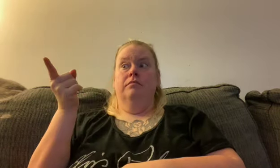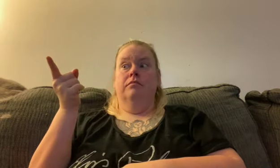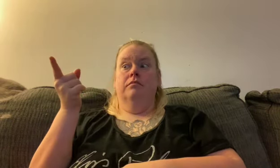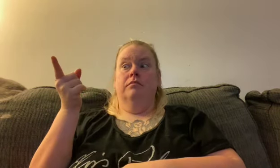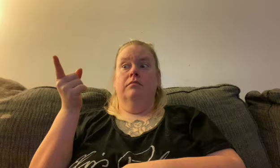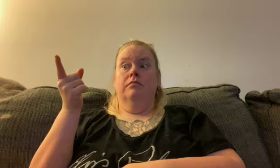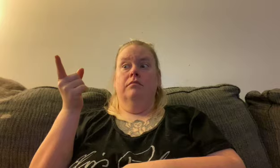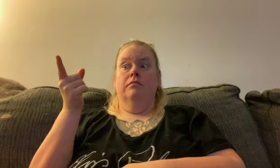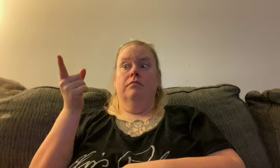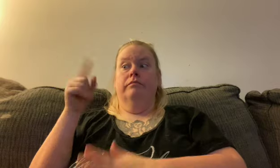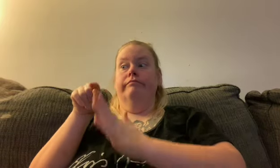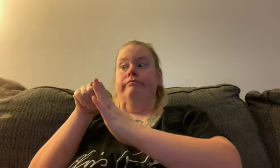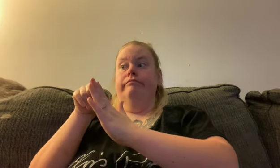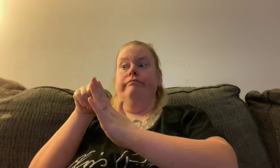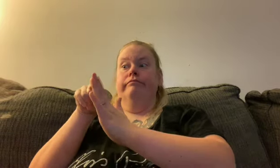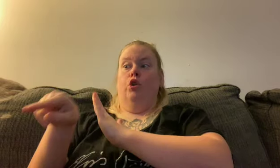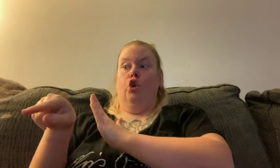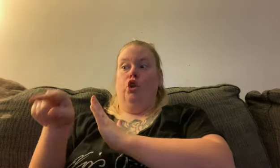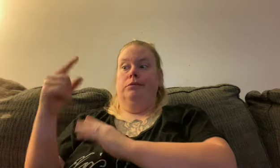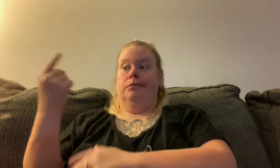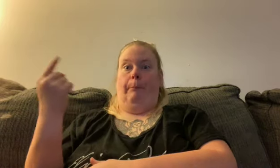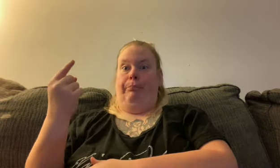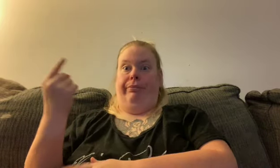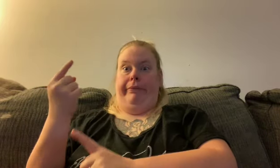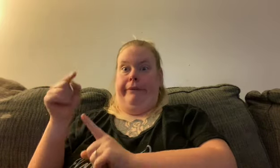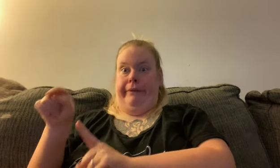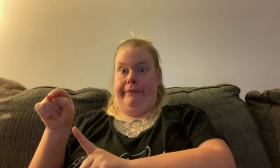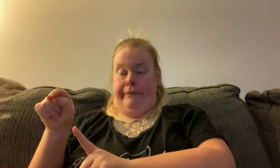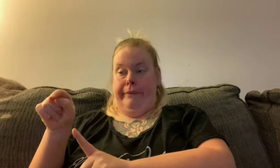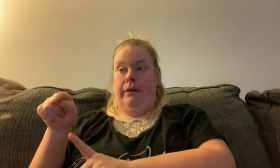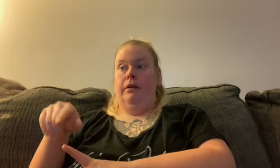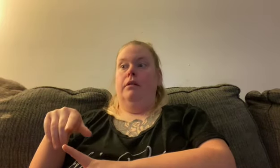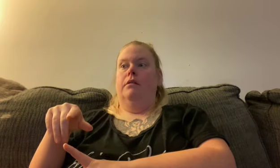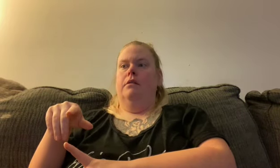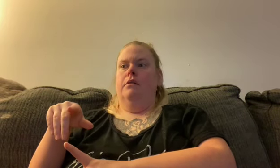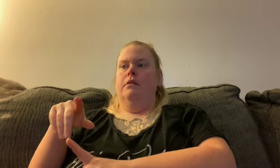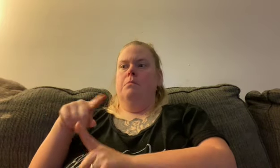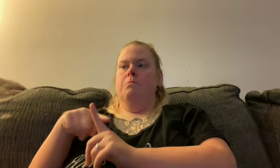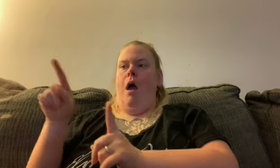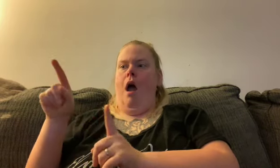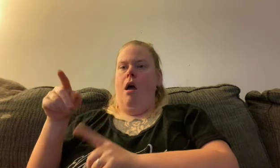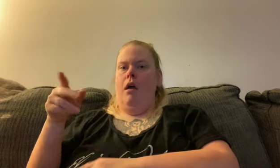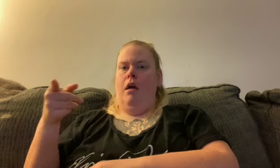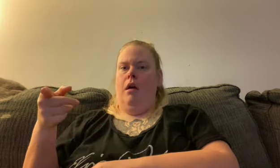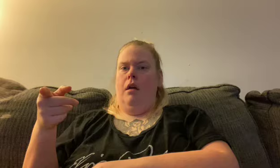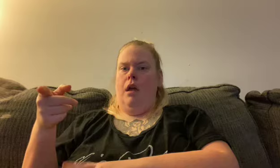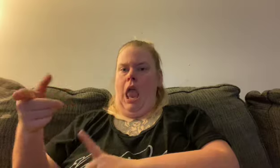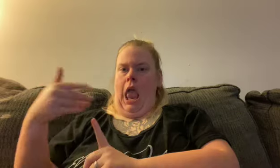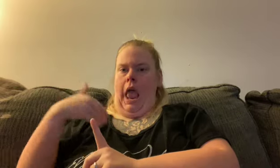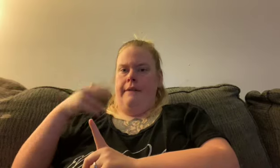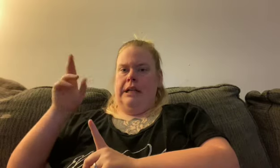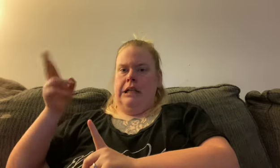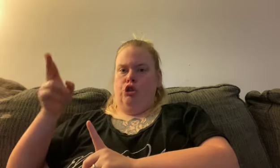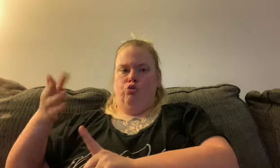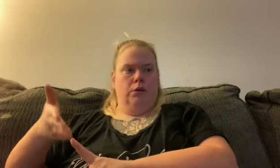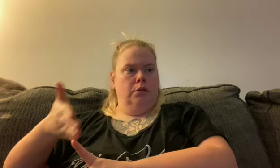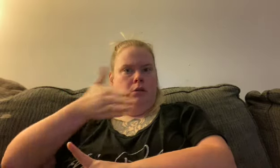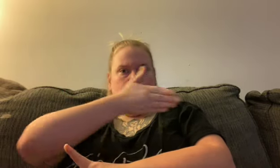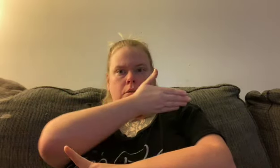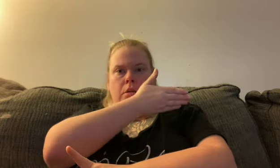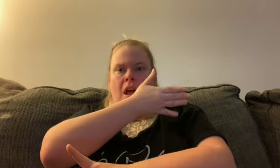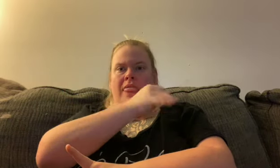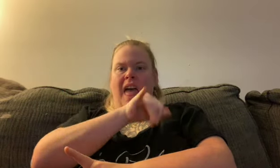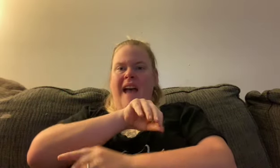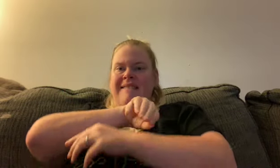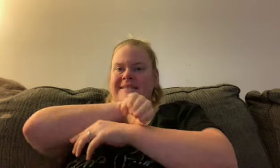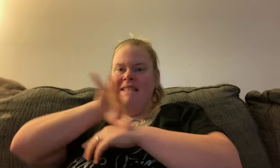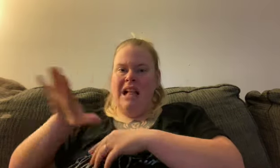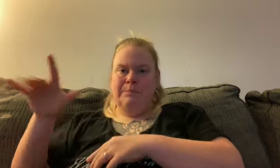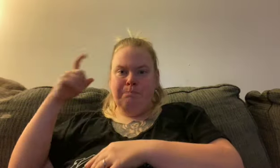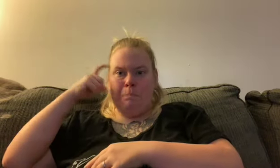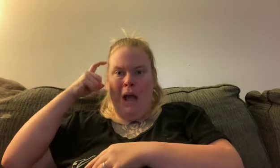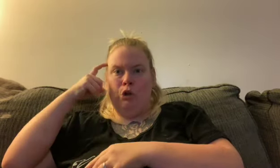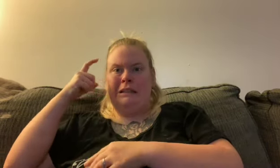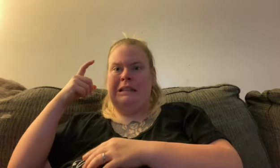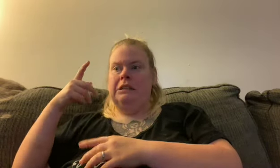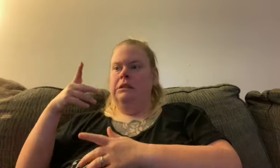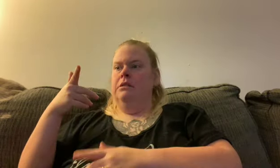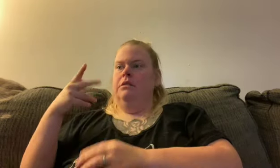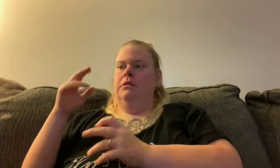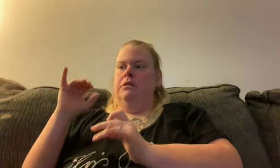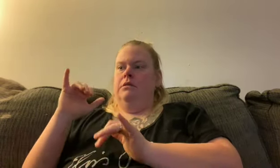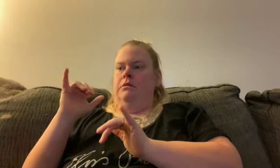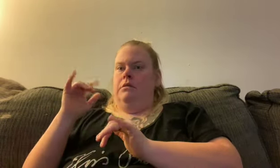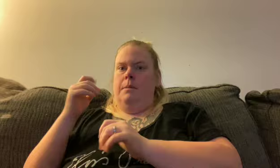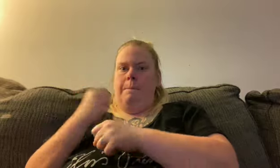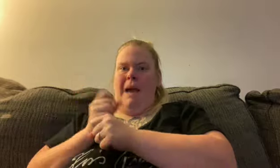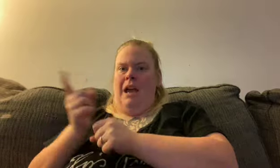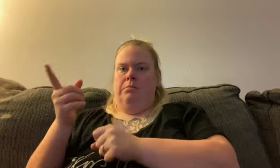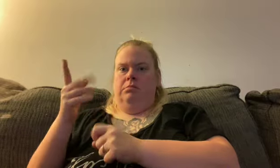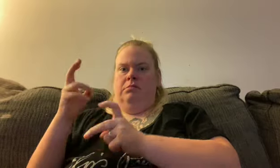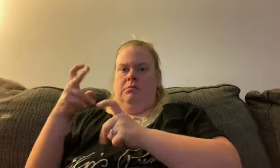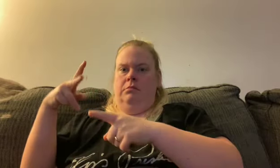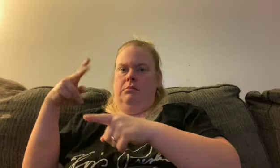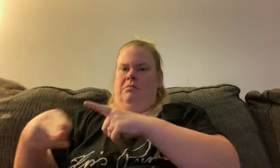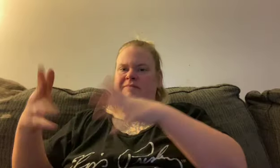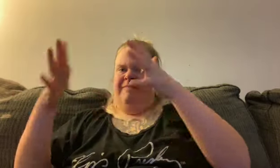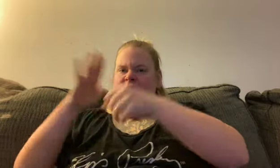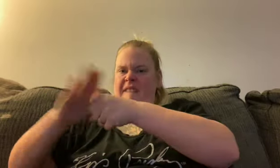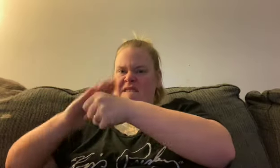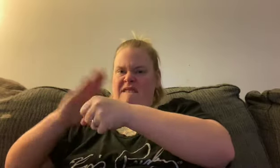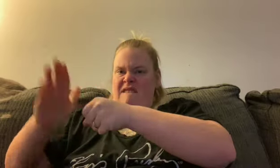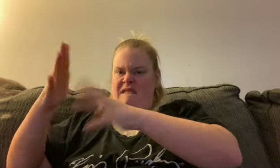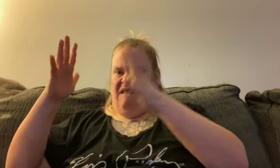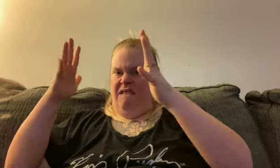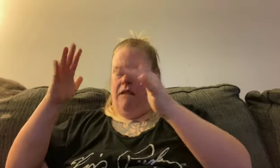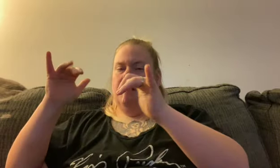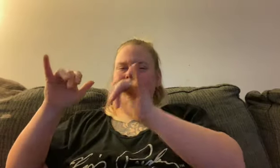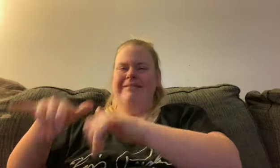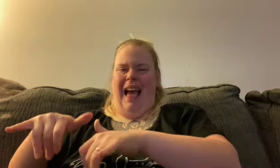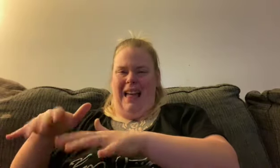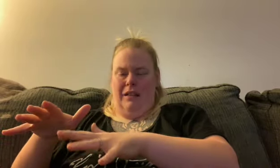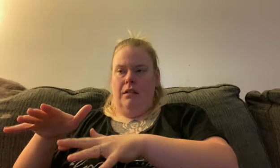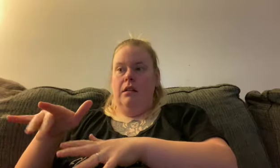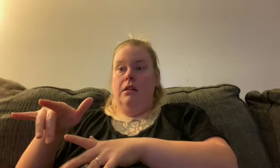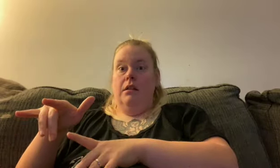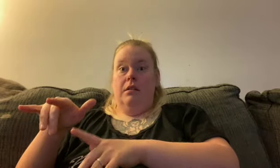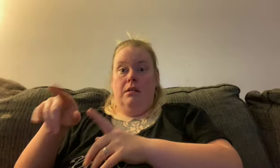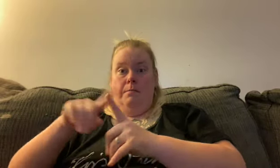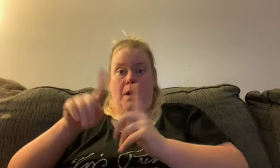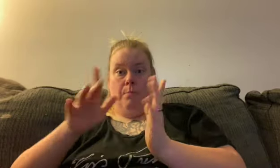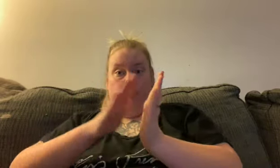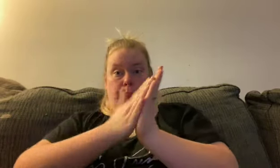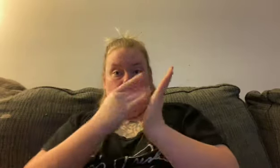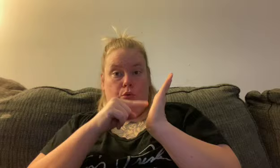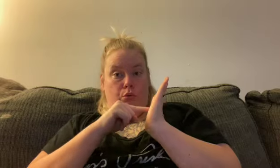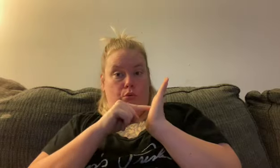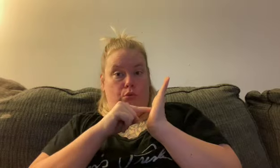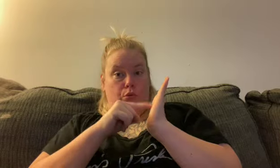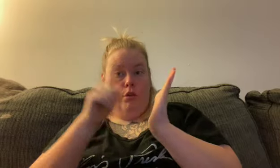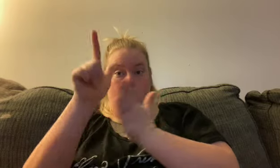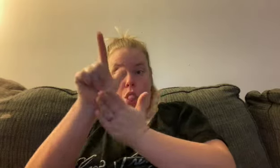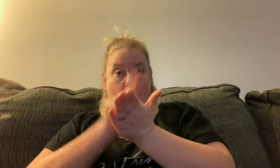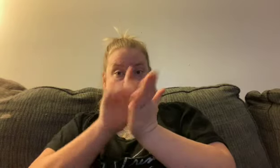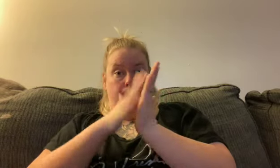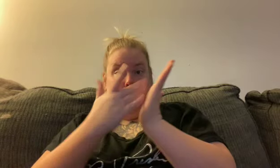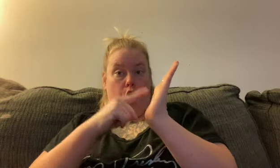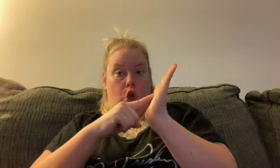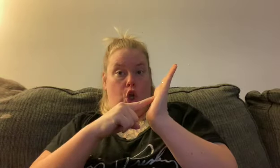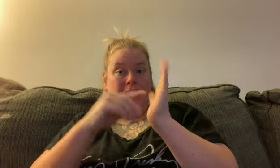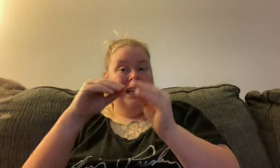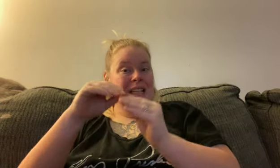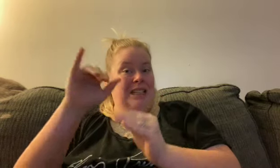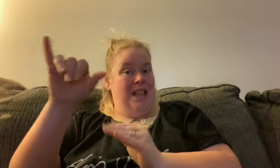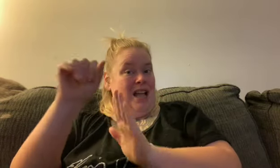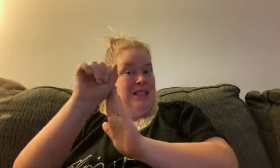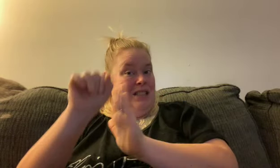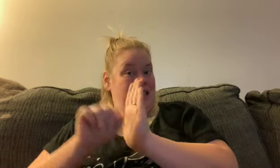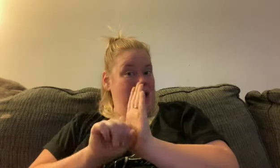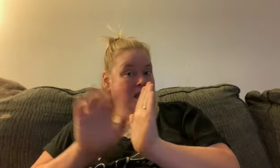If a person had a long-term unaware history that affects his mental health kill and ends it... But...